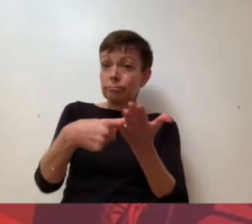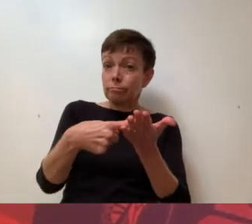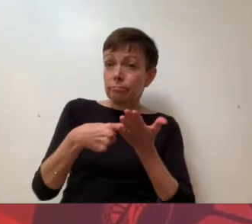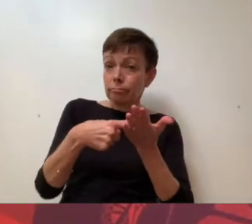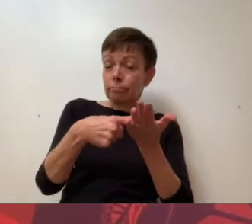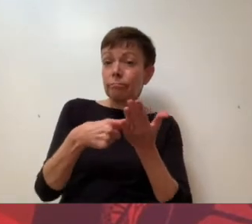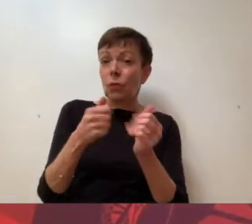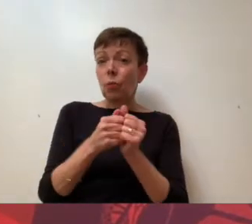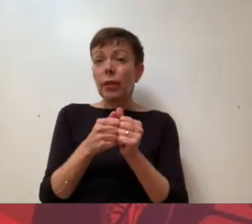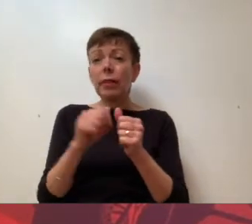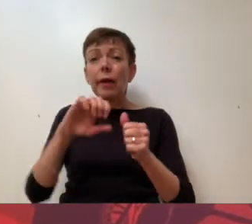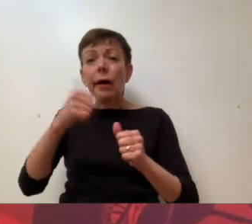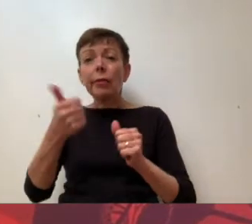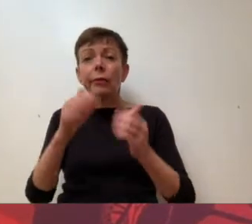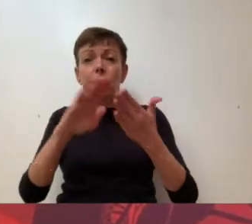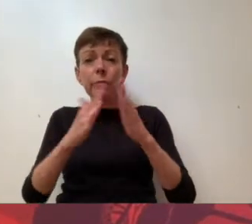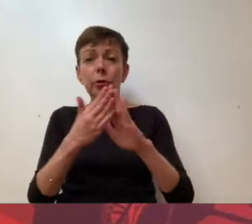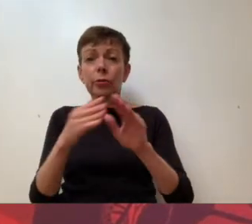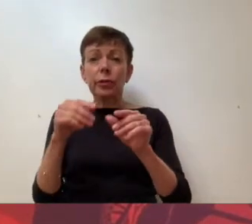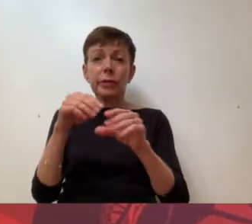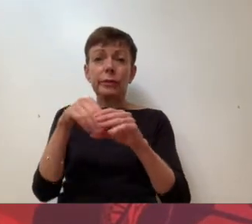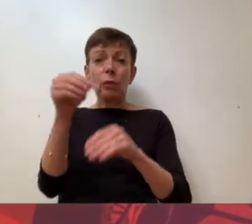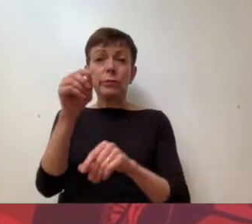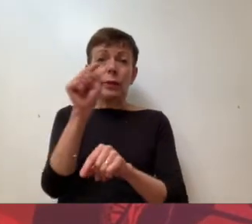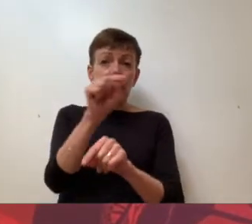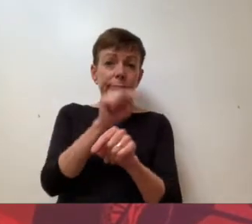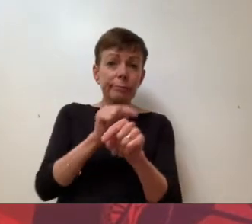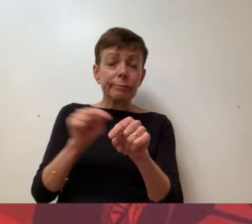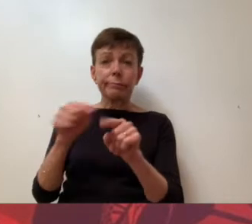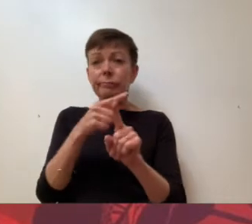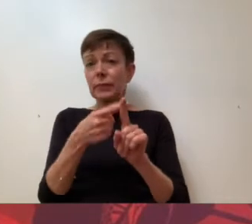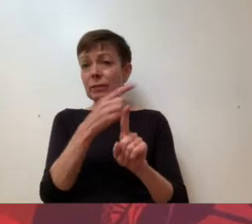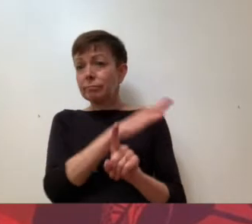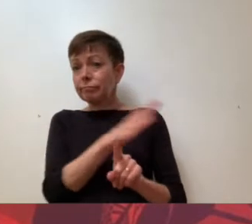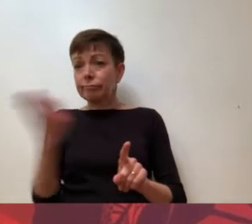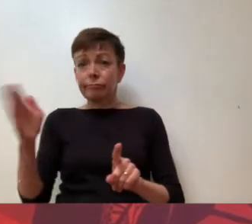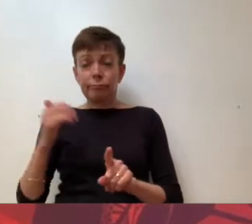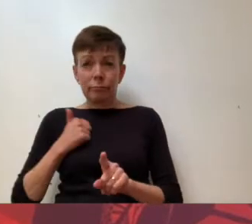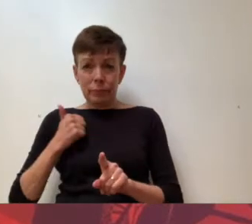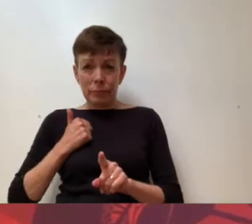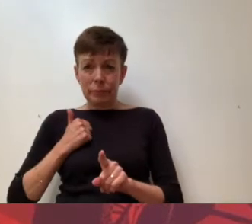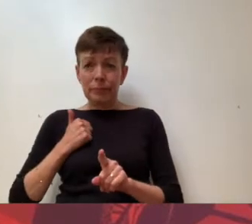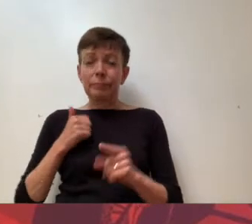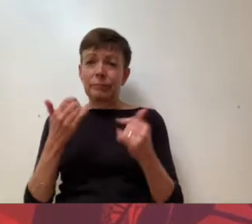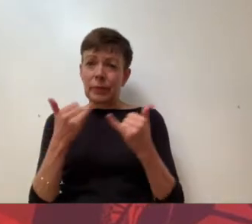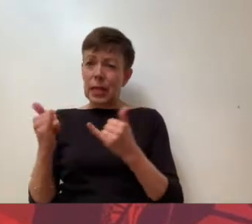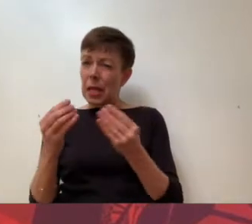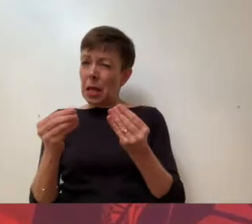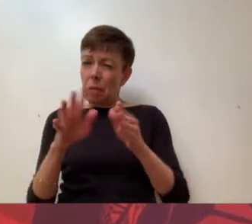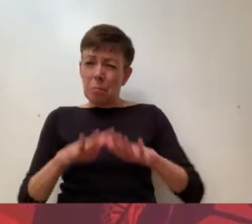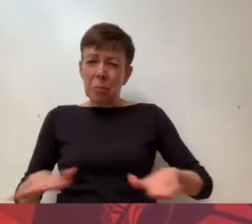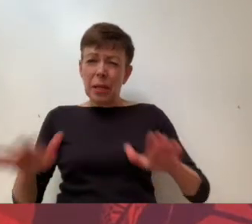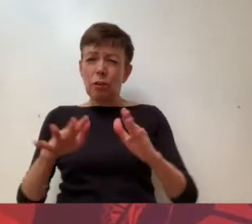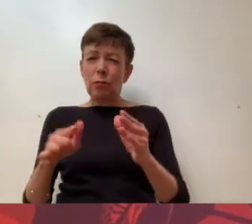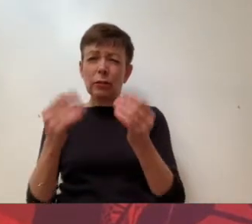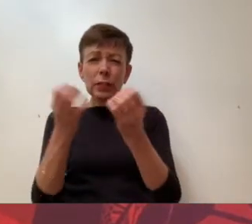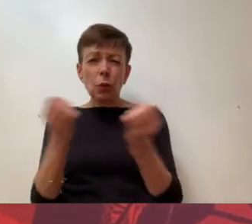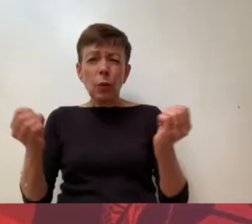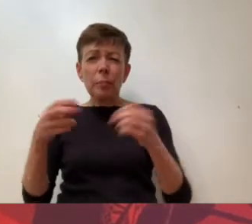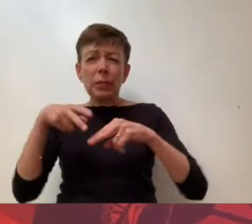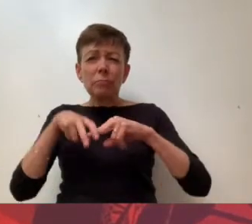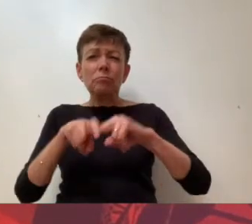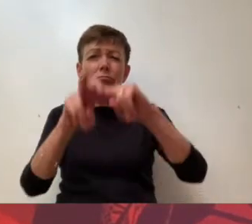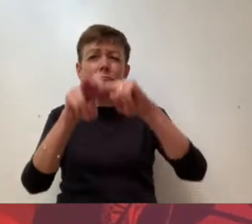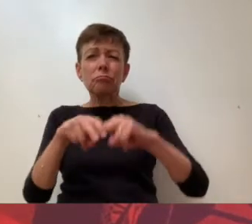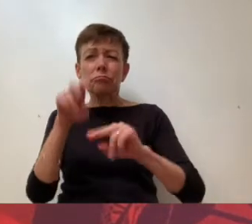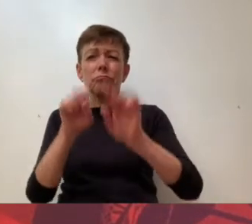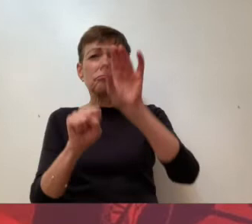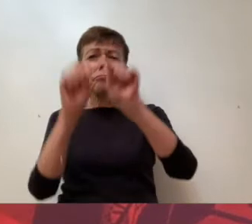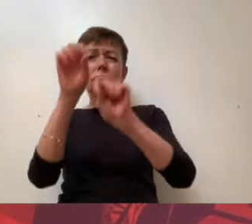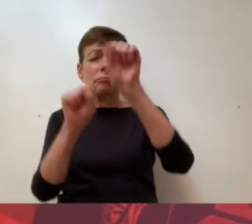the ball diamonds and bring their own equipment to play baseball, softball, slowpitch. Those